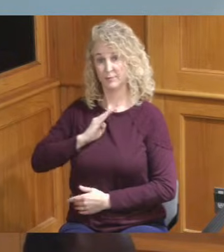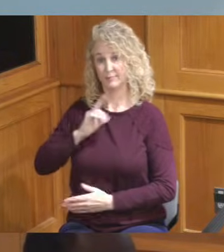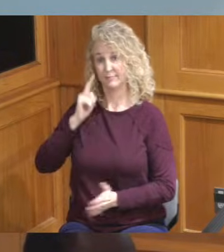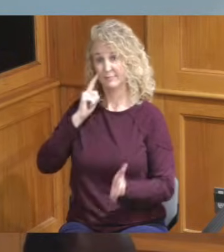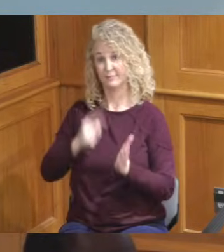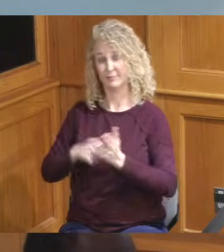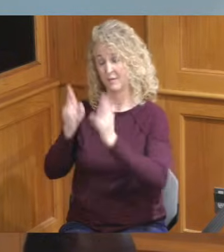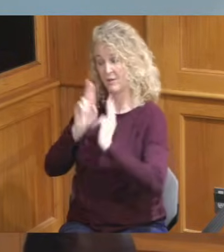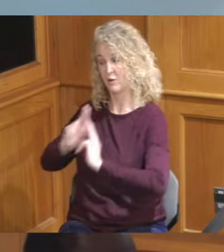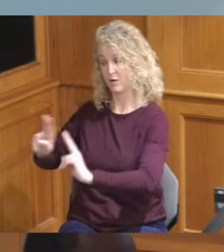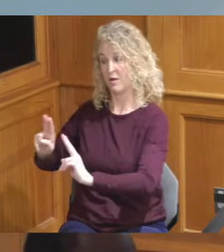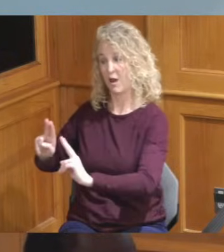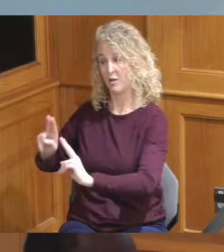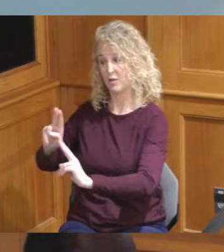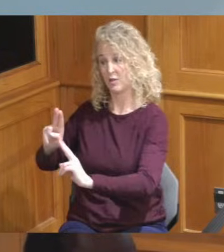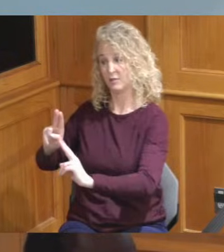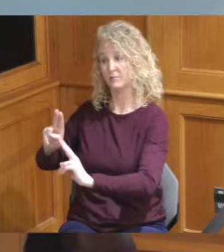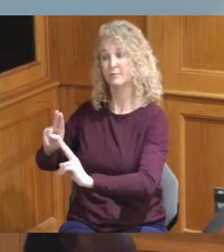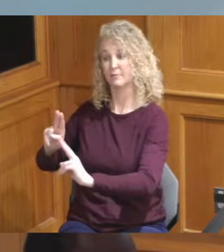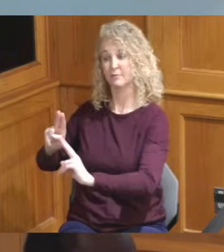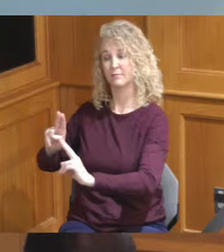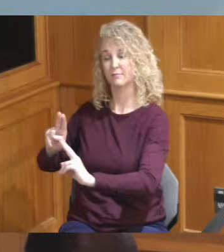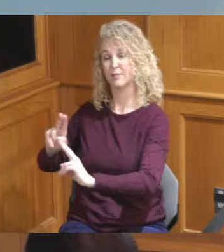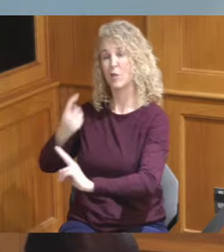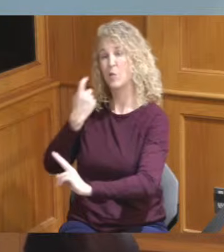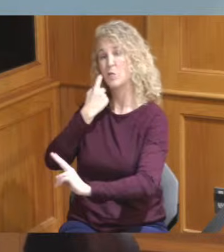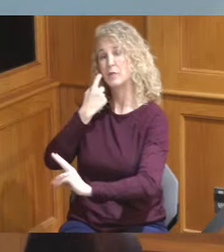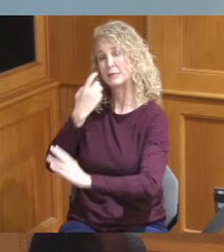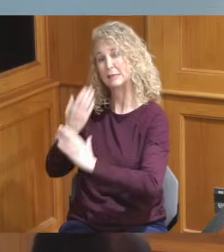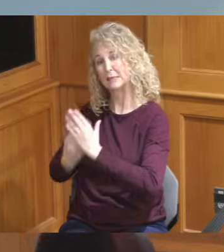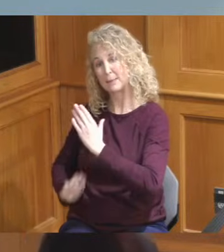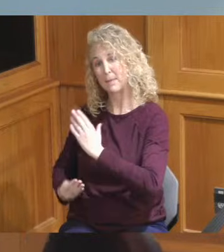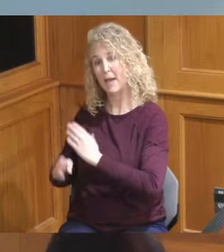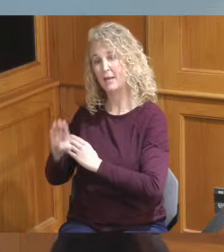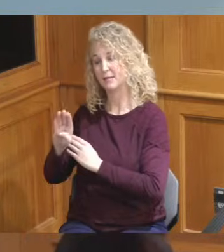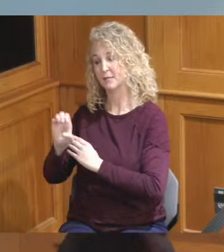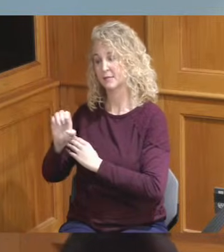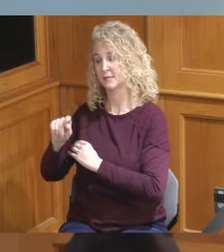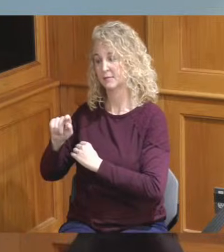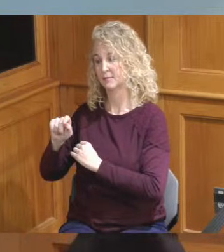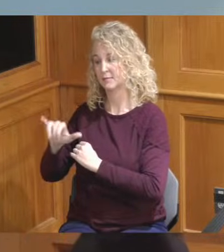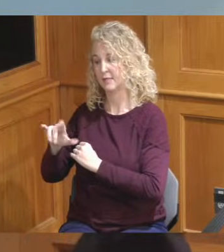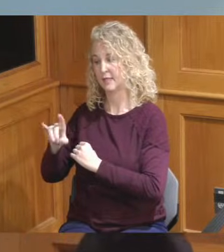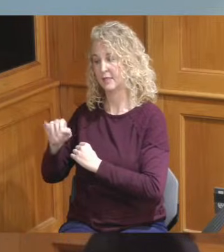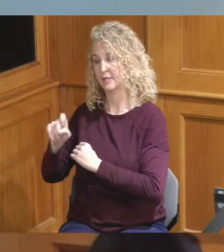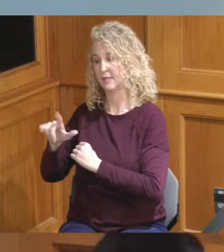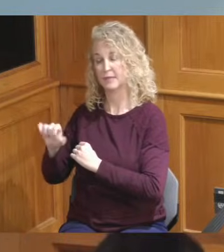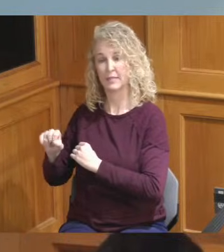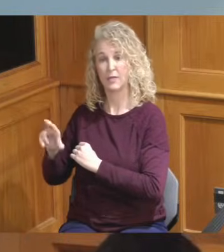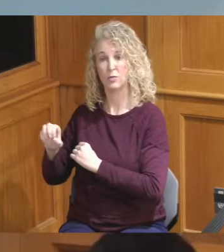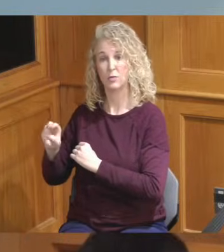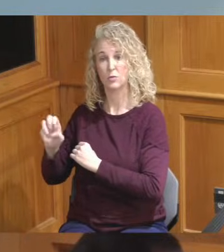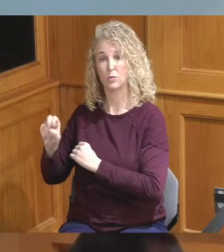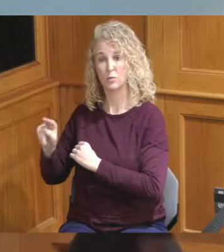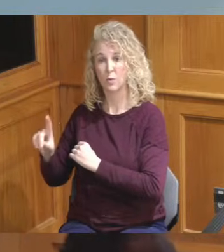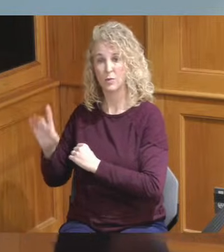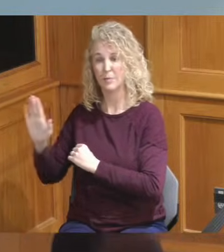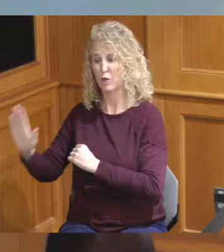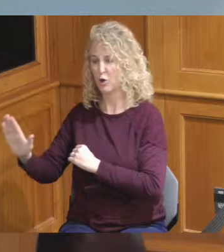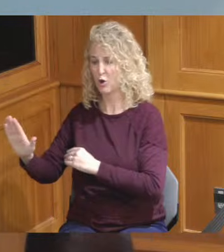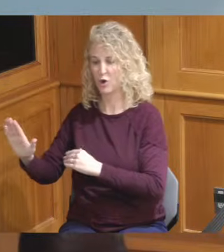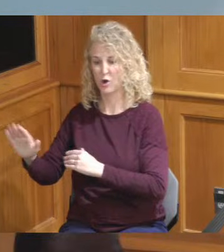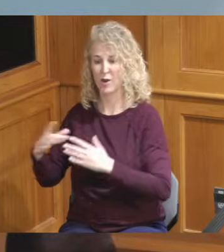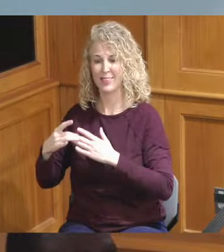honor and commend the late Betty Daniels Roseman for her fearless leadership, enduring faith,